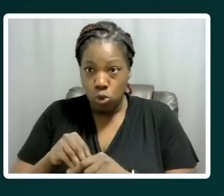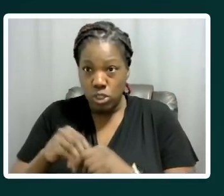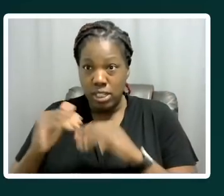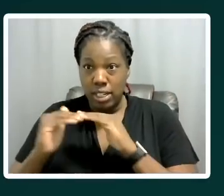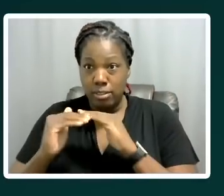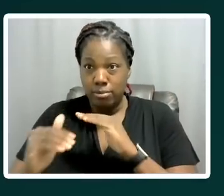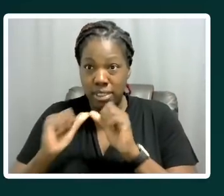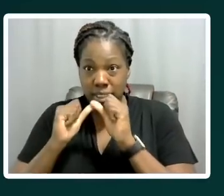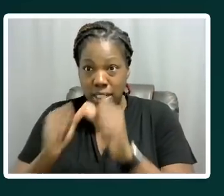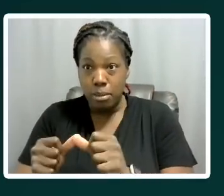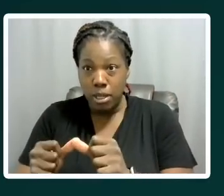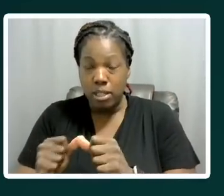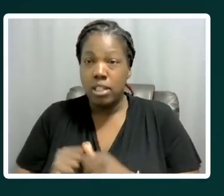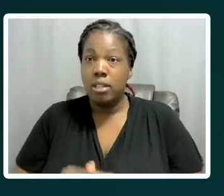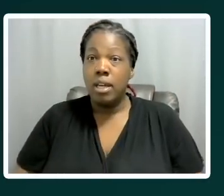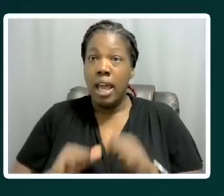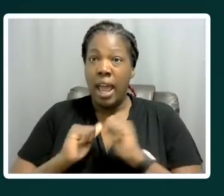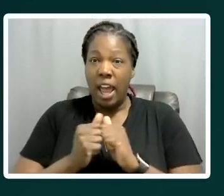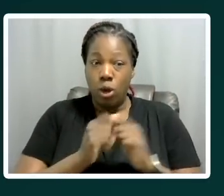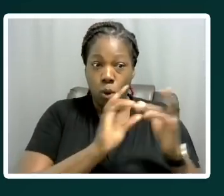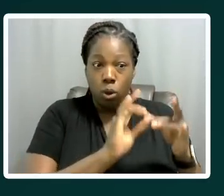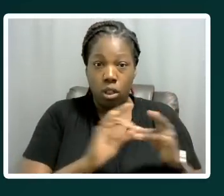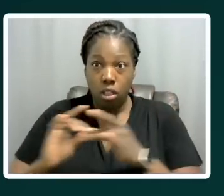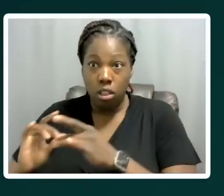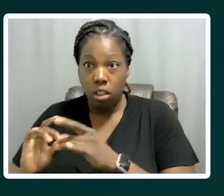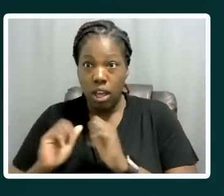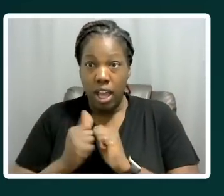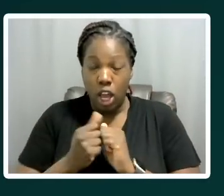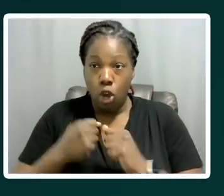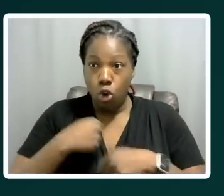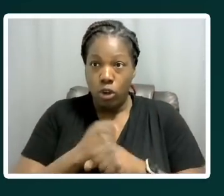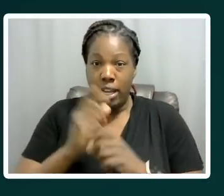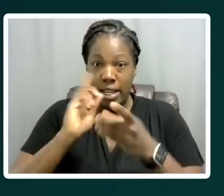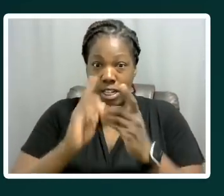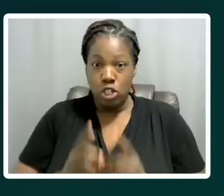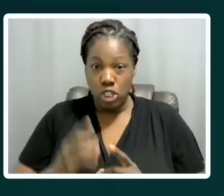So how do we bridge these three pillars and create digital experiences for students? How